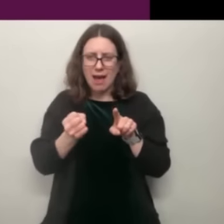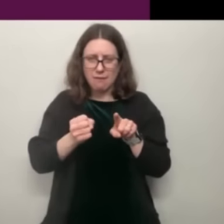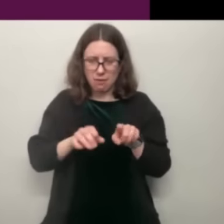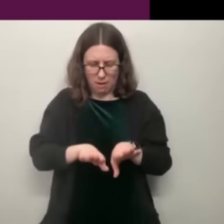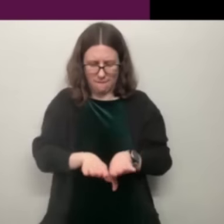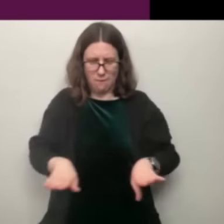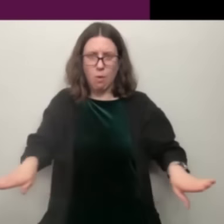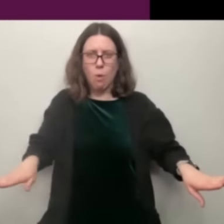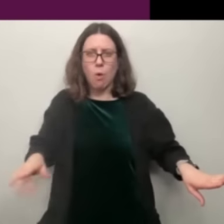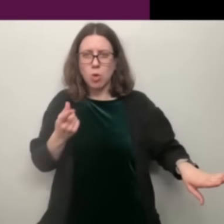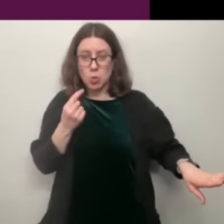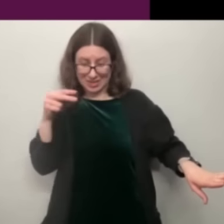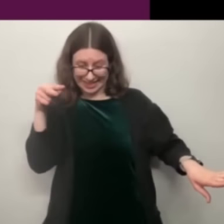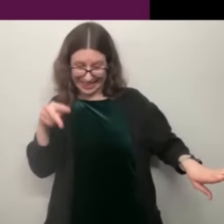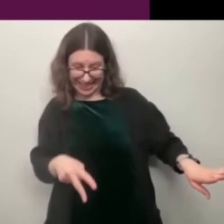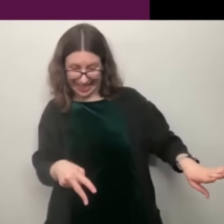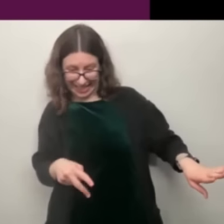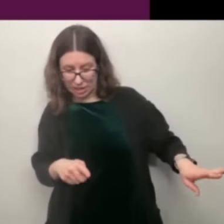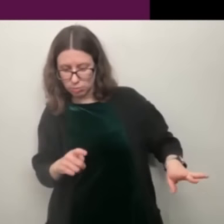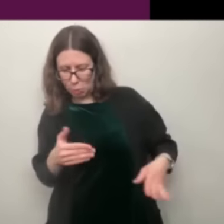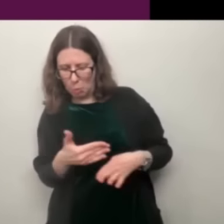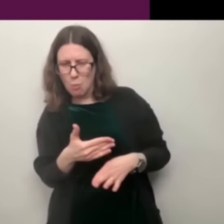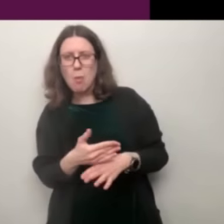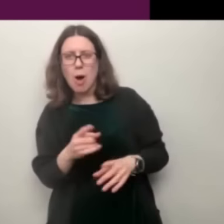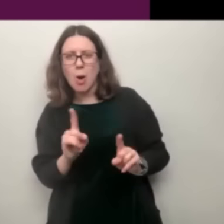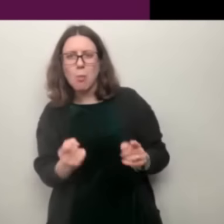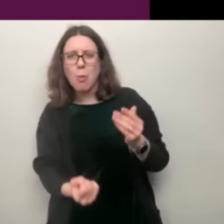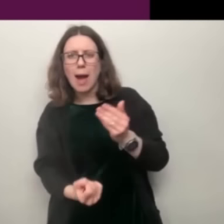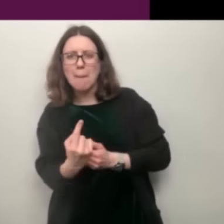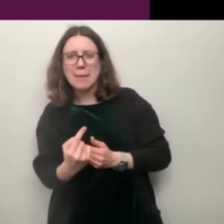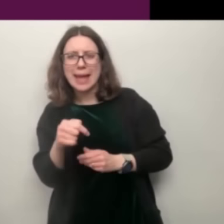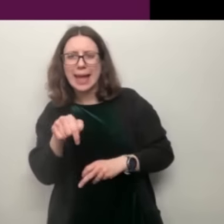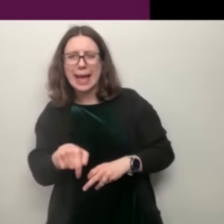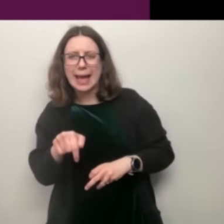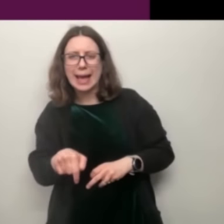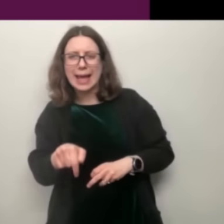as it was undertaken. And volunteers were on hand to talk about the bridge